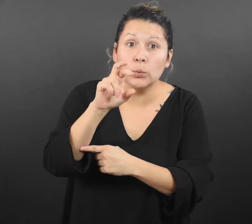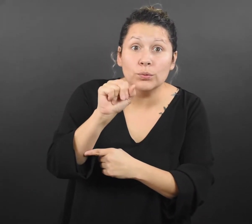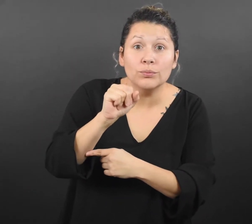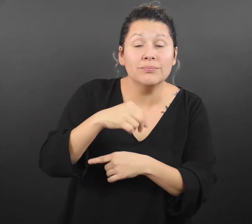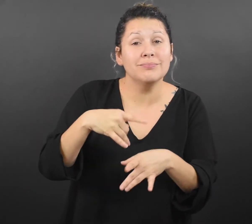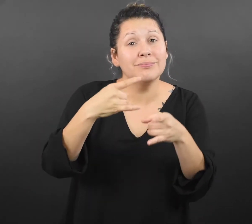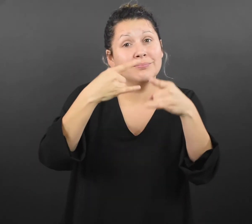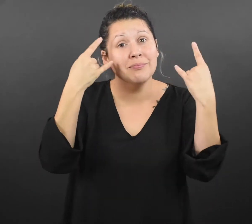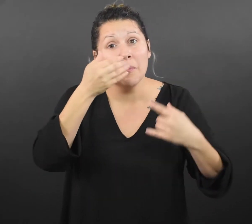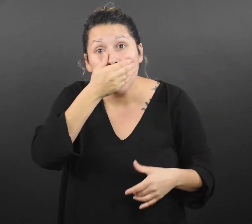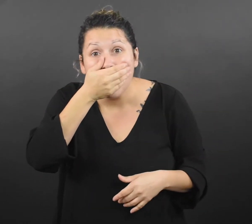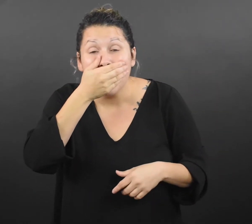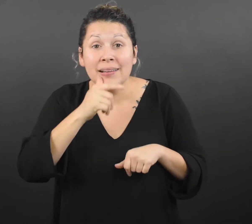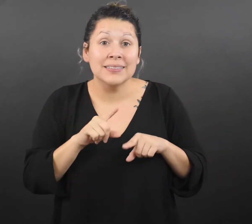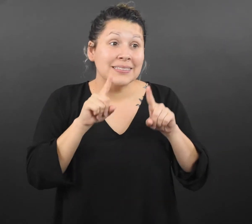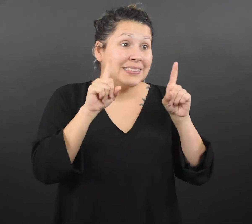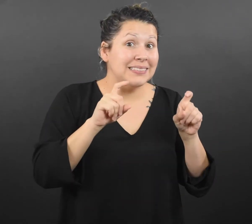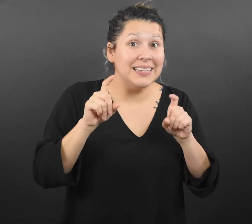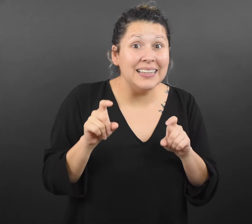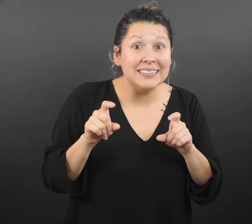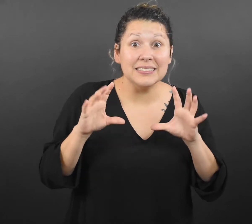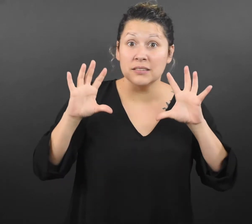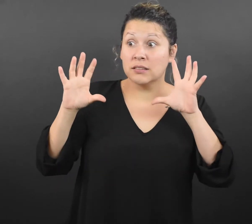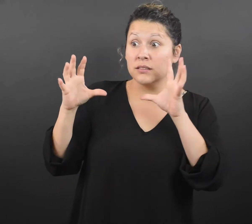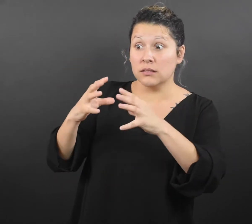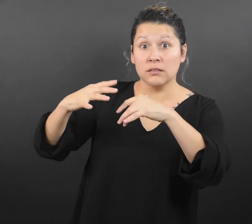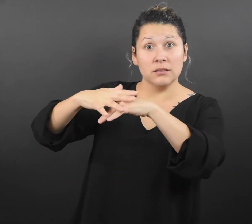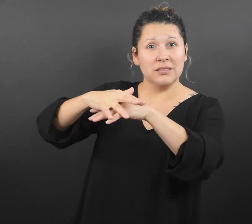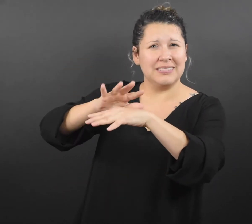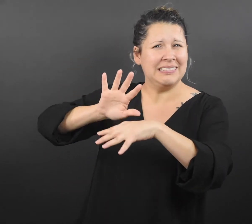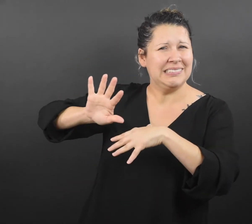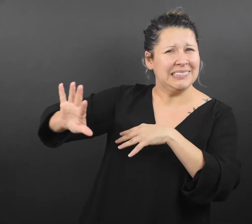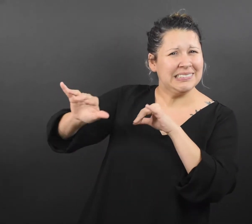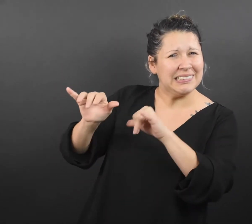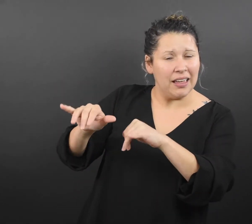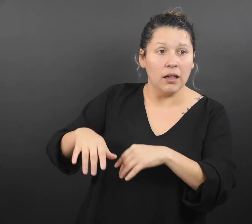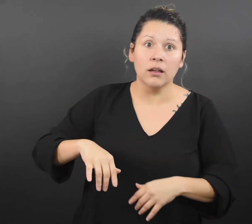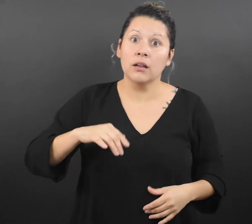testing when appropriate, staying away from crowds, and staying home when sick.”